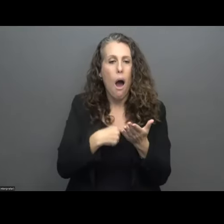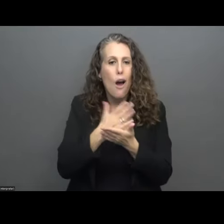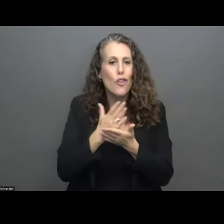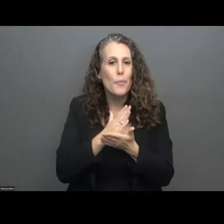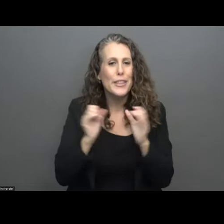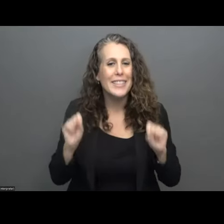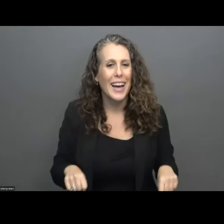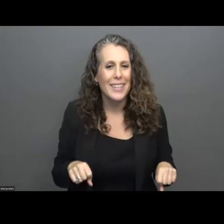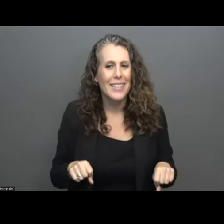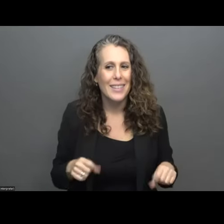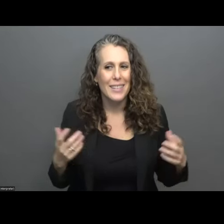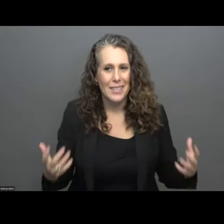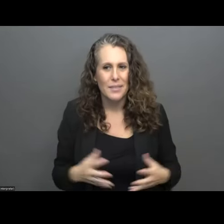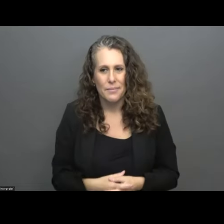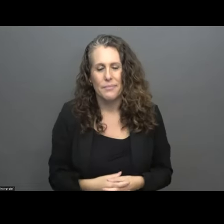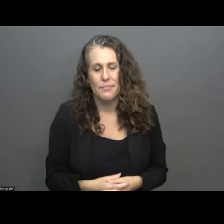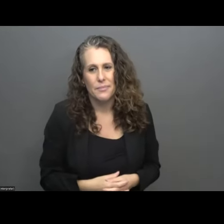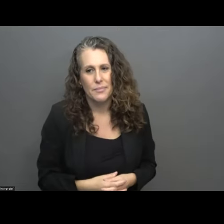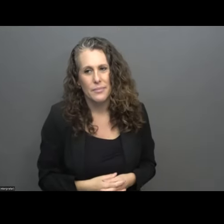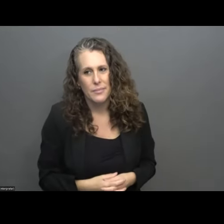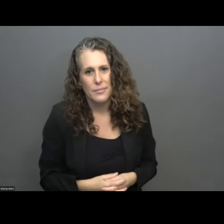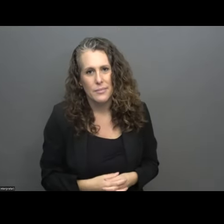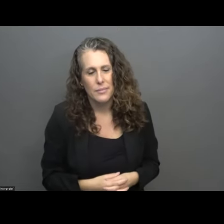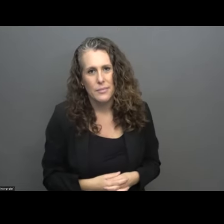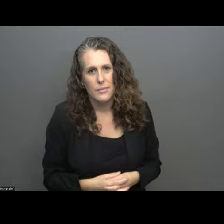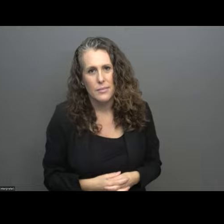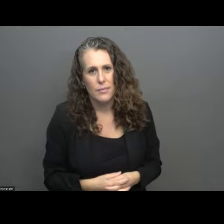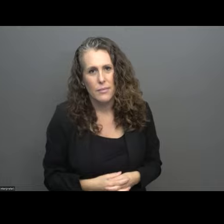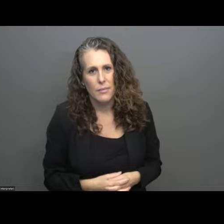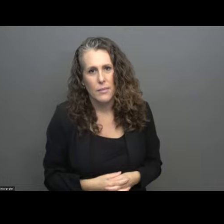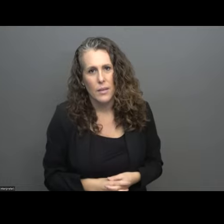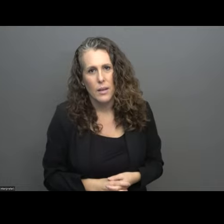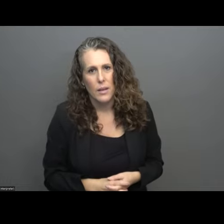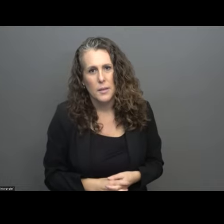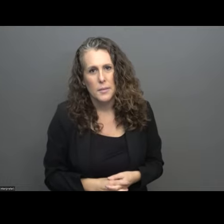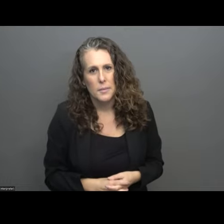that are joining me in the and the process of registering around 10,000 users, and out